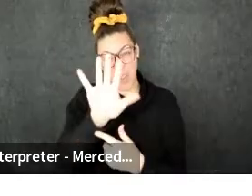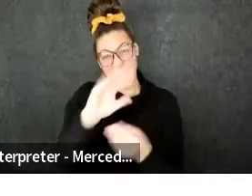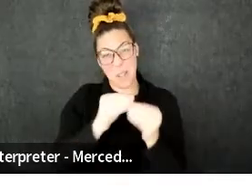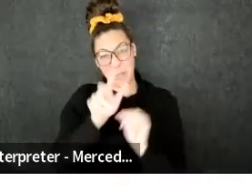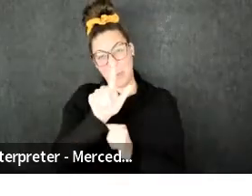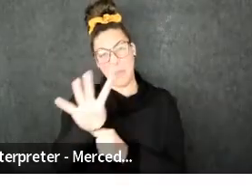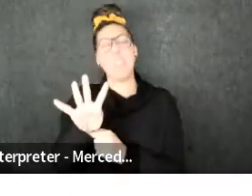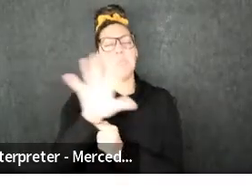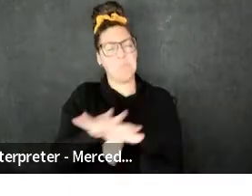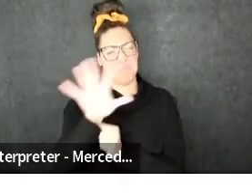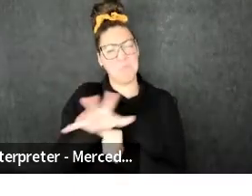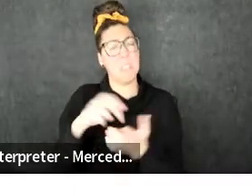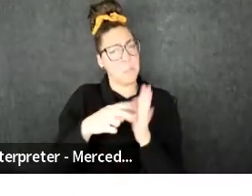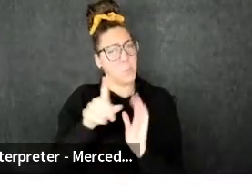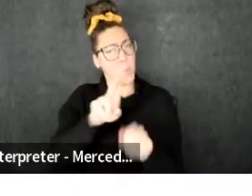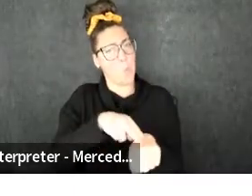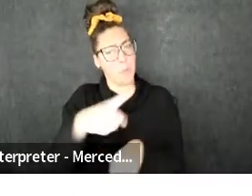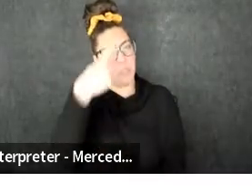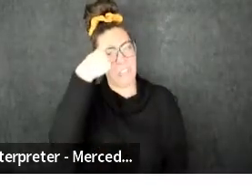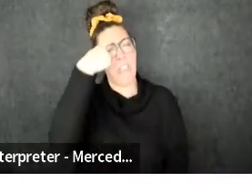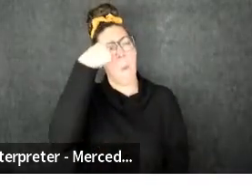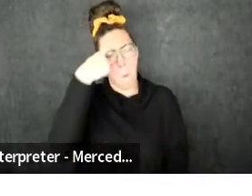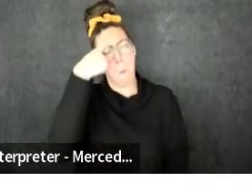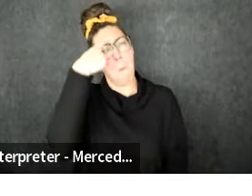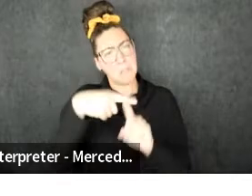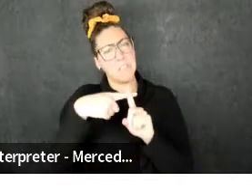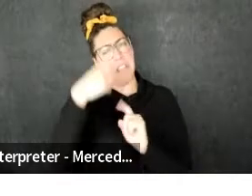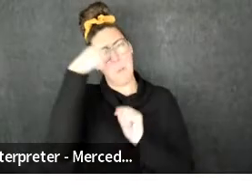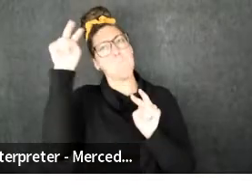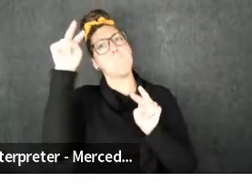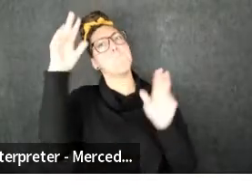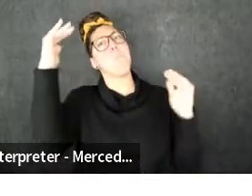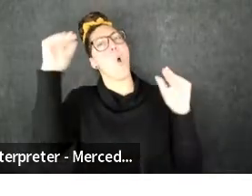for the overall hope, you usually think and in ways that are hopeful